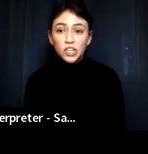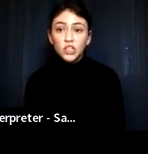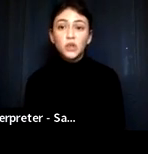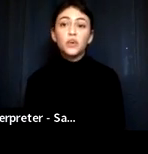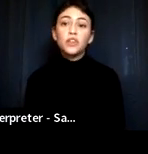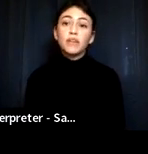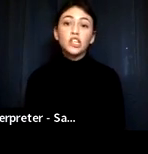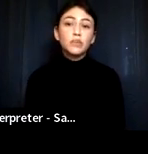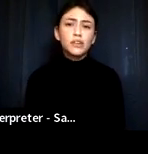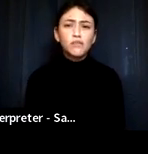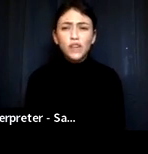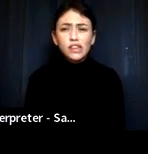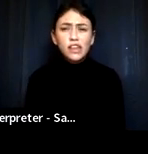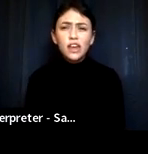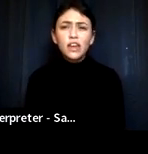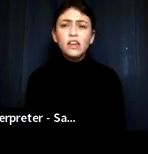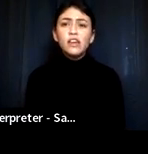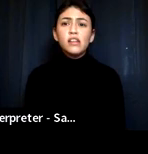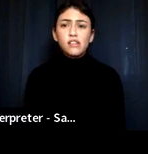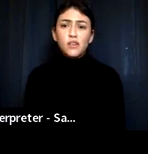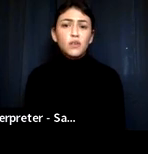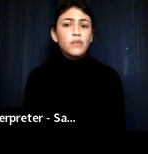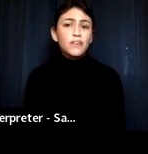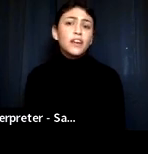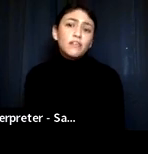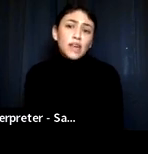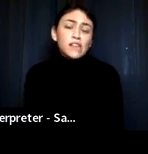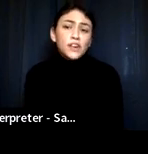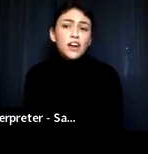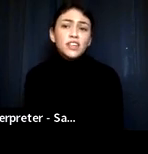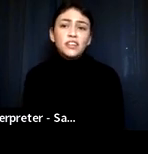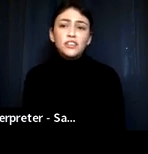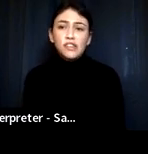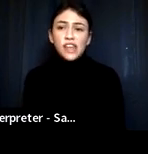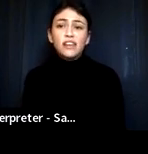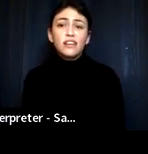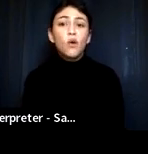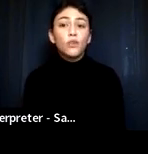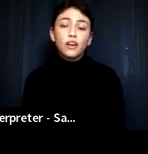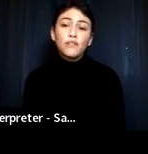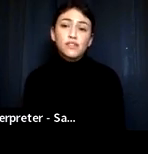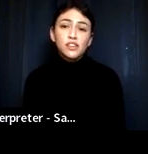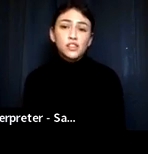interpreter can do, whether my interpreters is freezing. So it would be, makes it very hard to understand and hold a conversation.